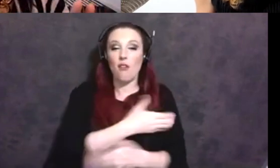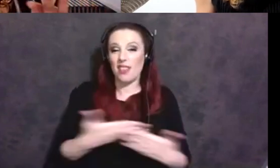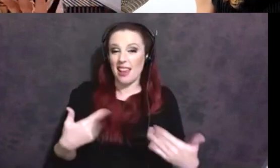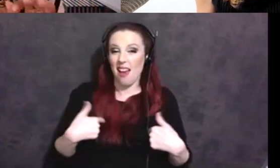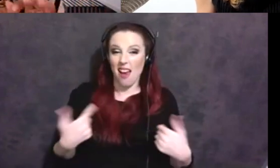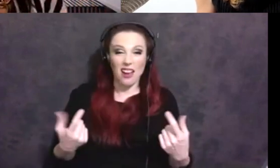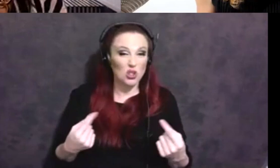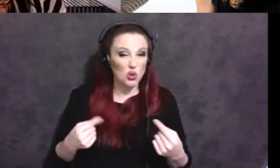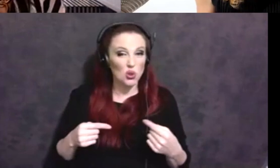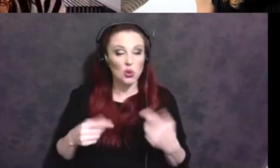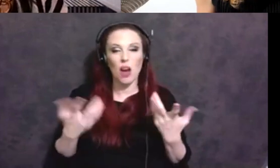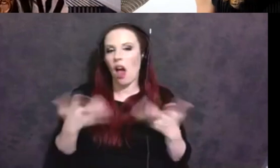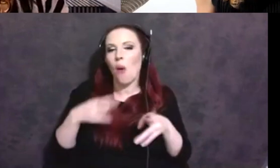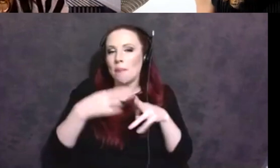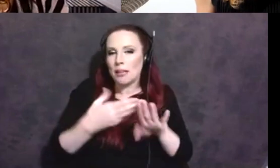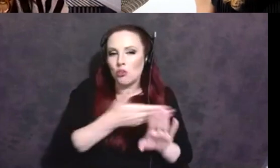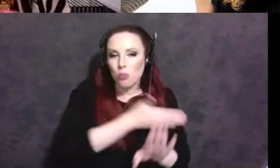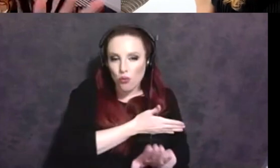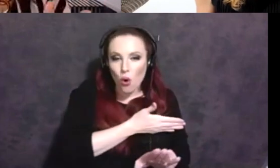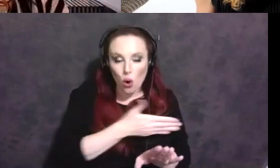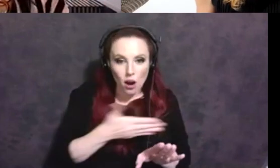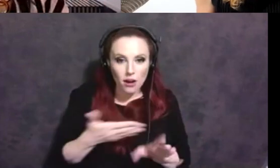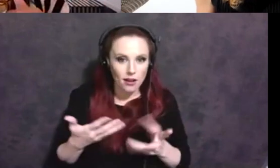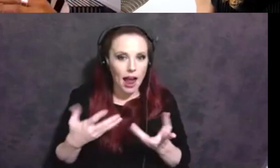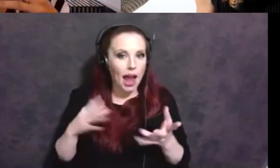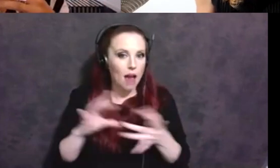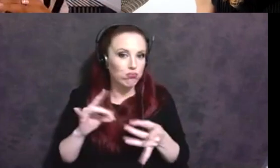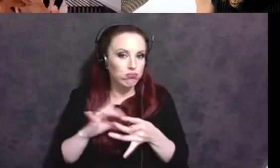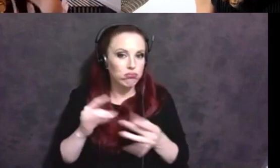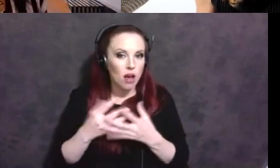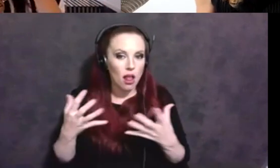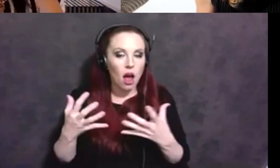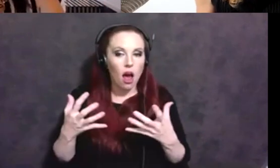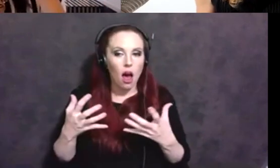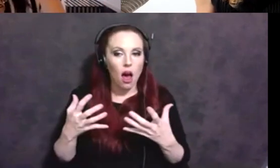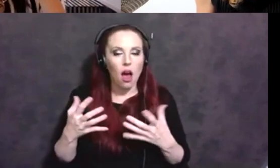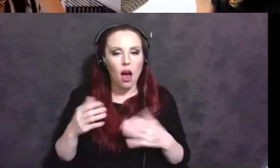day and at the end of the day to be in a more embodied state. One of the most powerful things